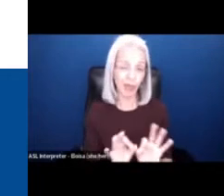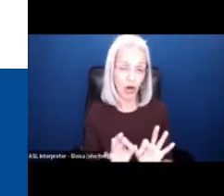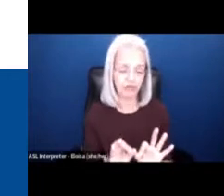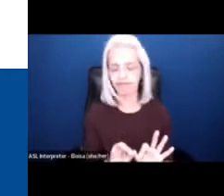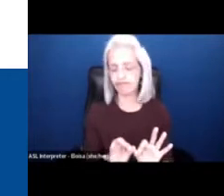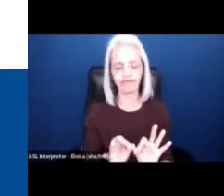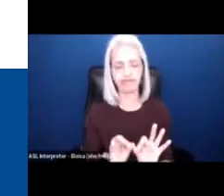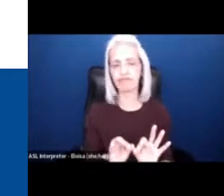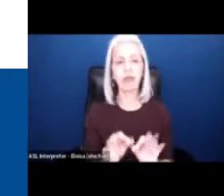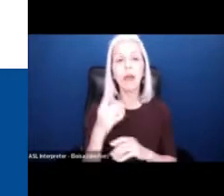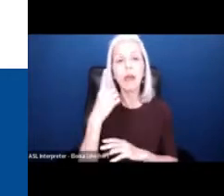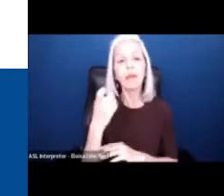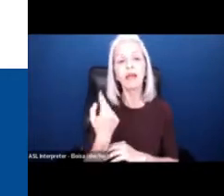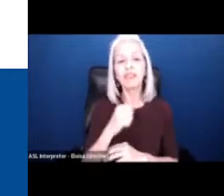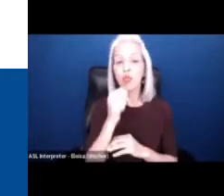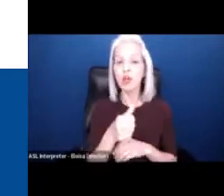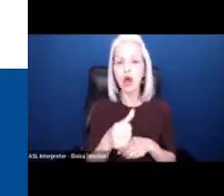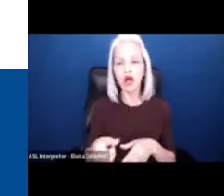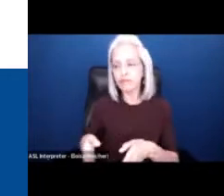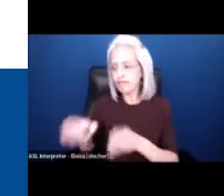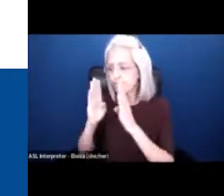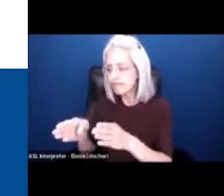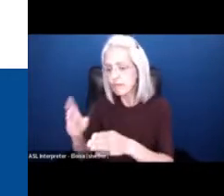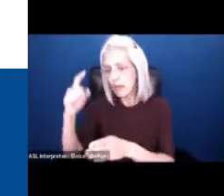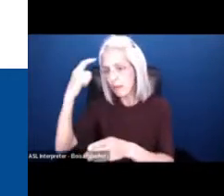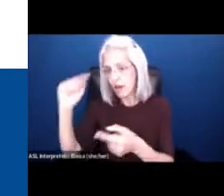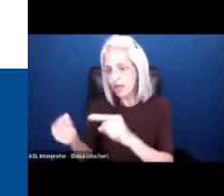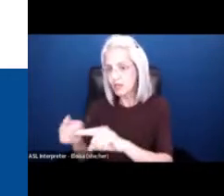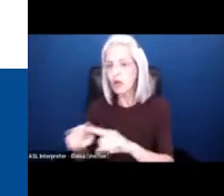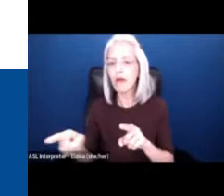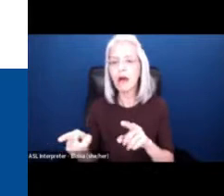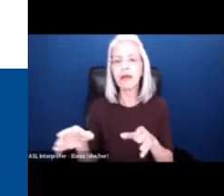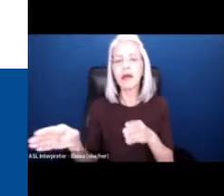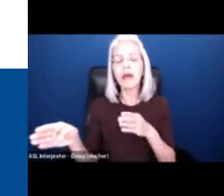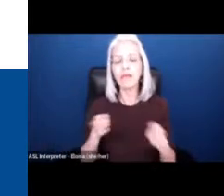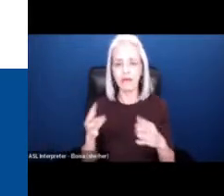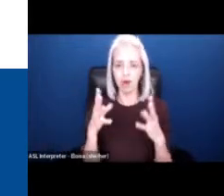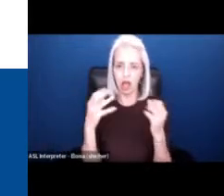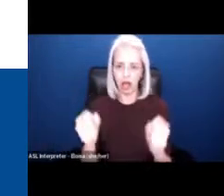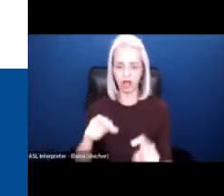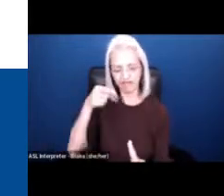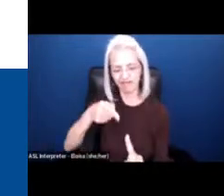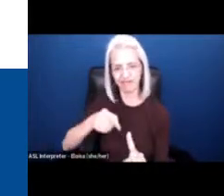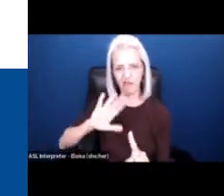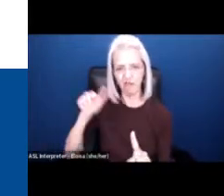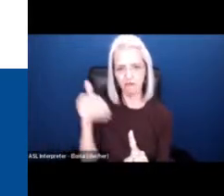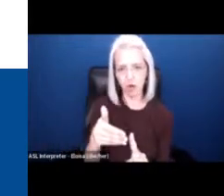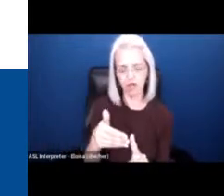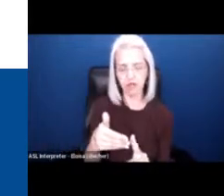Because again, we're not treating brain injury, we're treating the behavioral health condition. And so whether, you know, which came first, you're